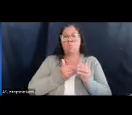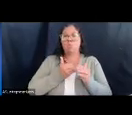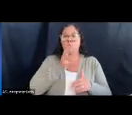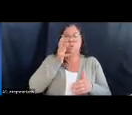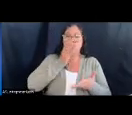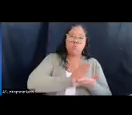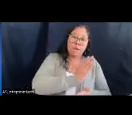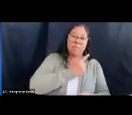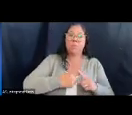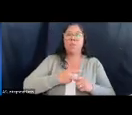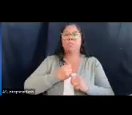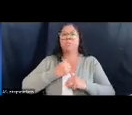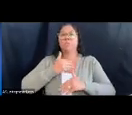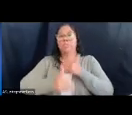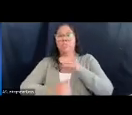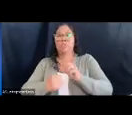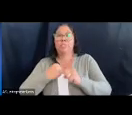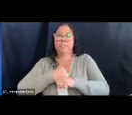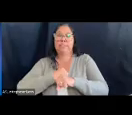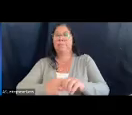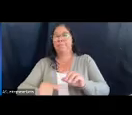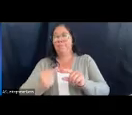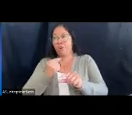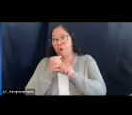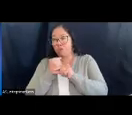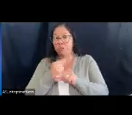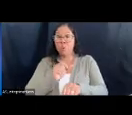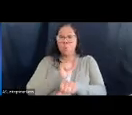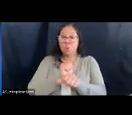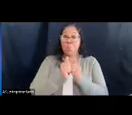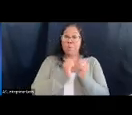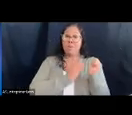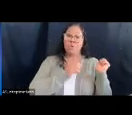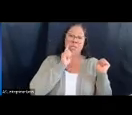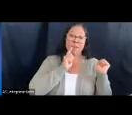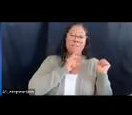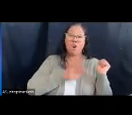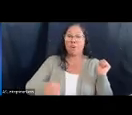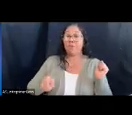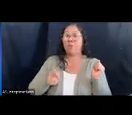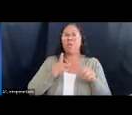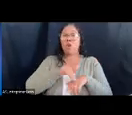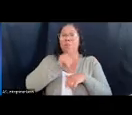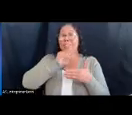centers, working with our deaf and heart of hearing earliest learners and so much more. So